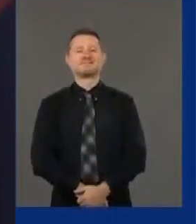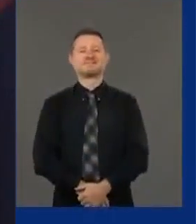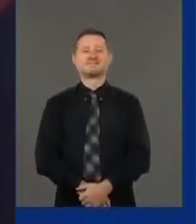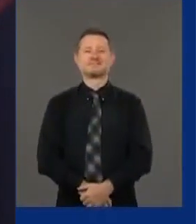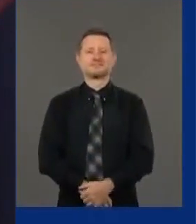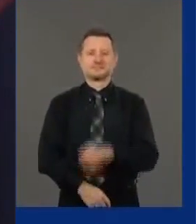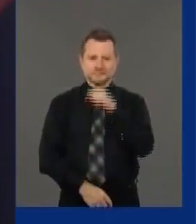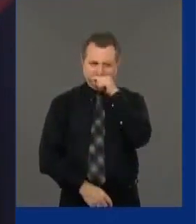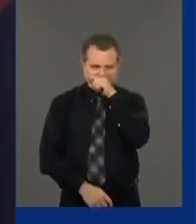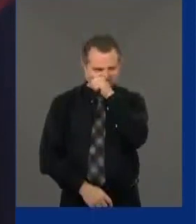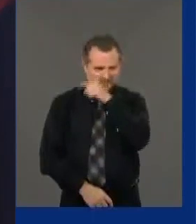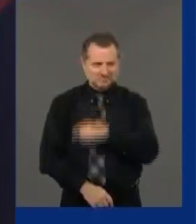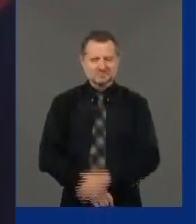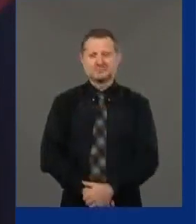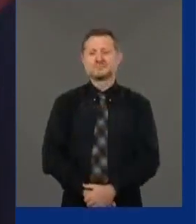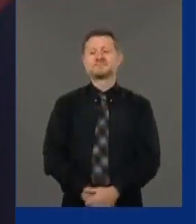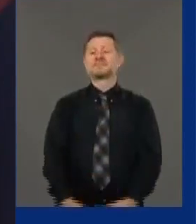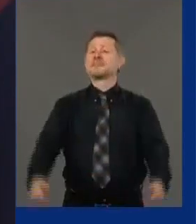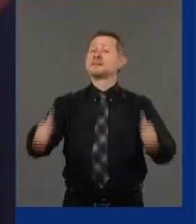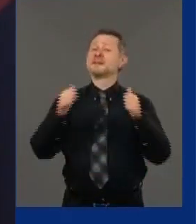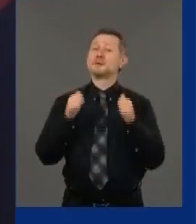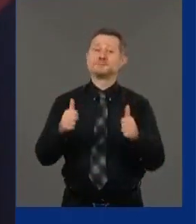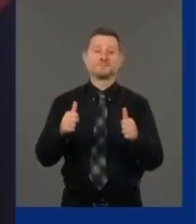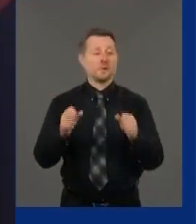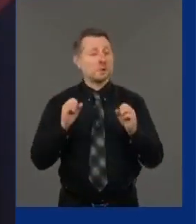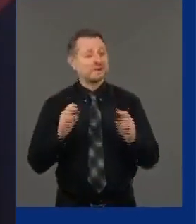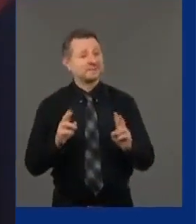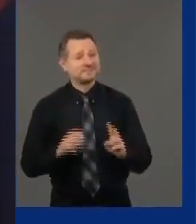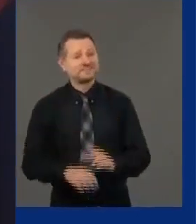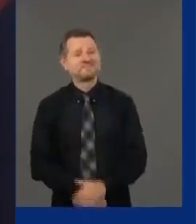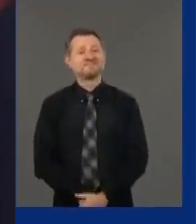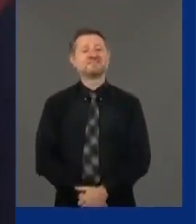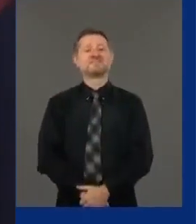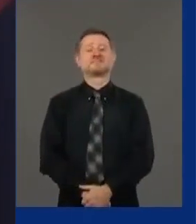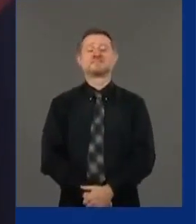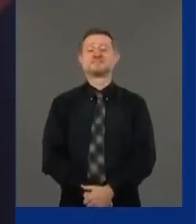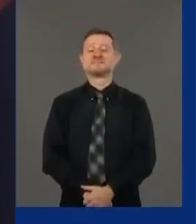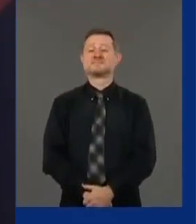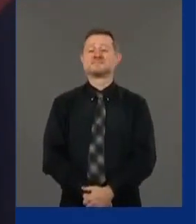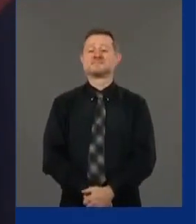SOON AS IT WORKS FOR YOU. THANKS FOR BEING WITH US, MAYOR. I APPRECIATE IT. THANK YOU, MY PLEASURE.